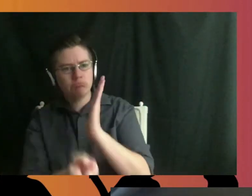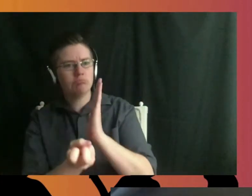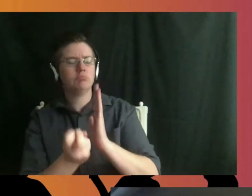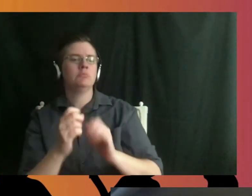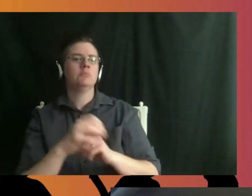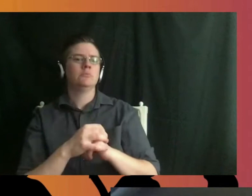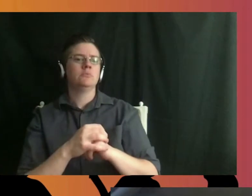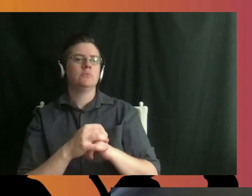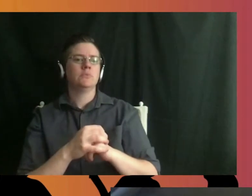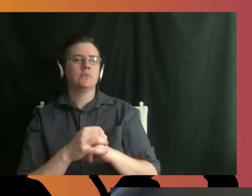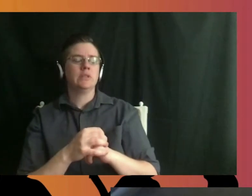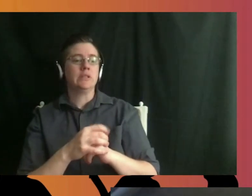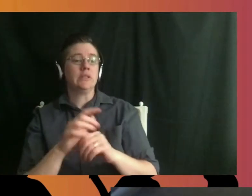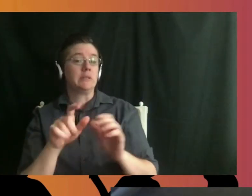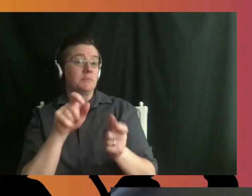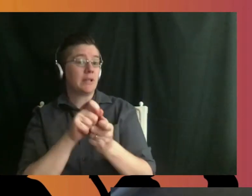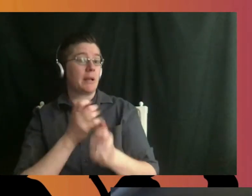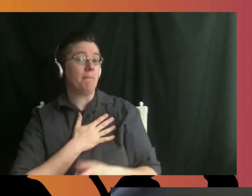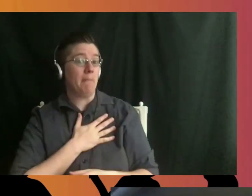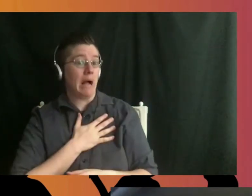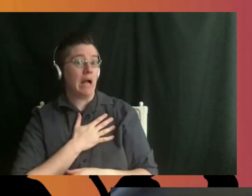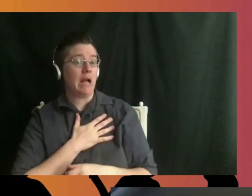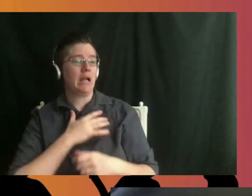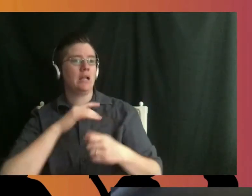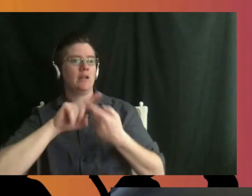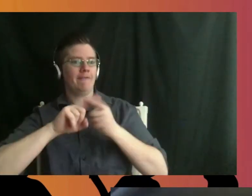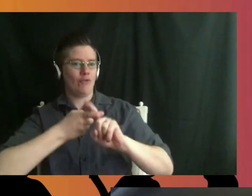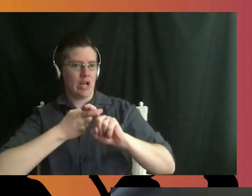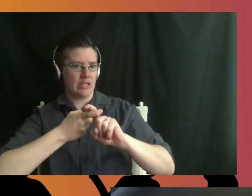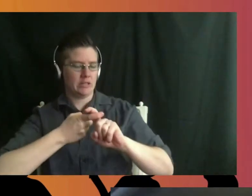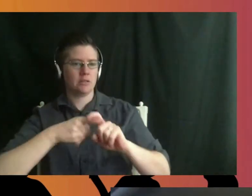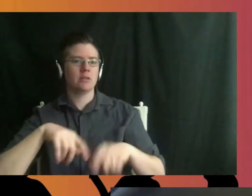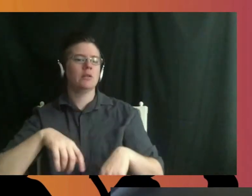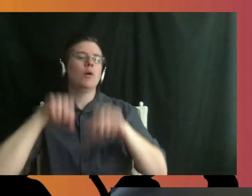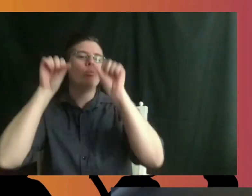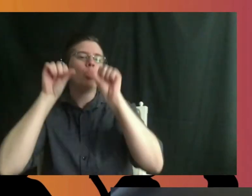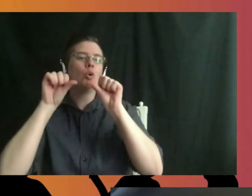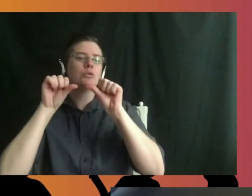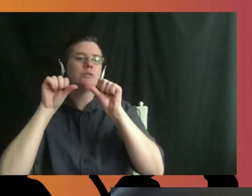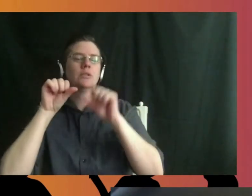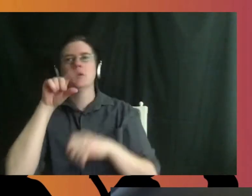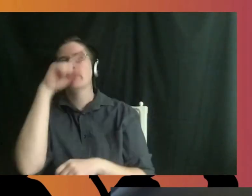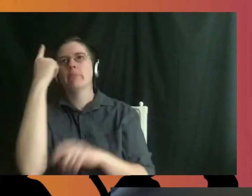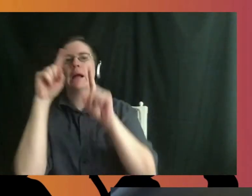sorry they just posted a black square for black lives matter and that was like the end of it um